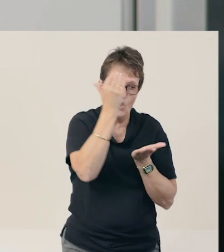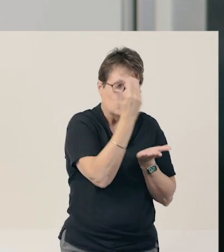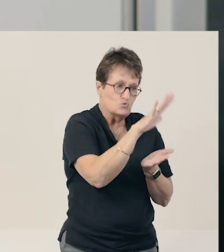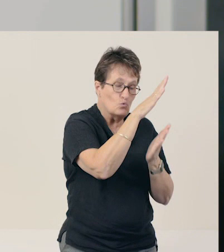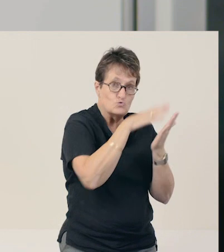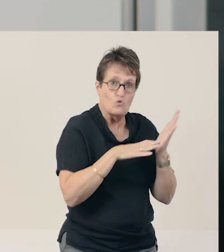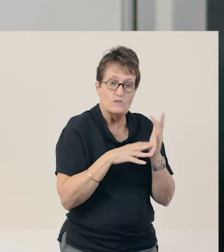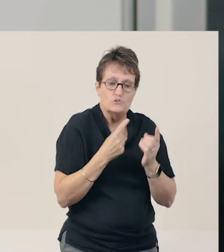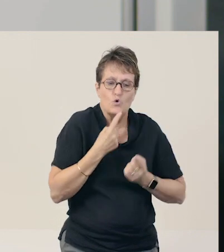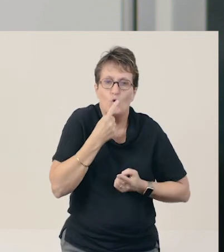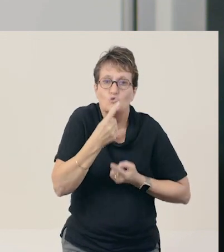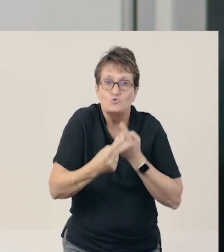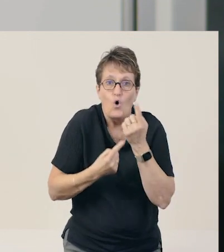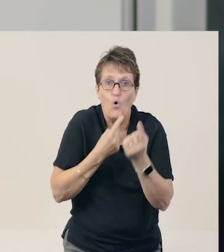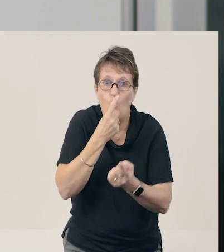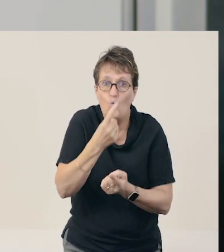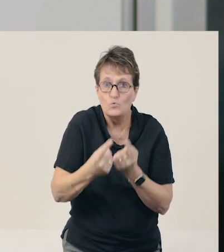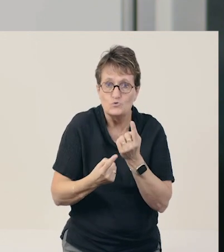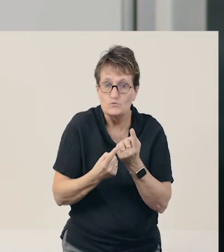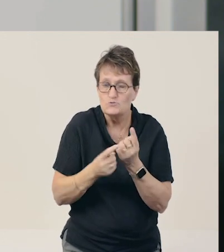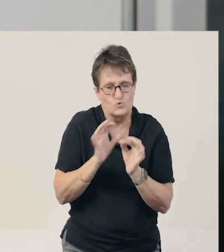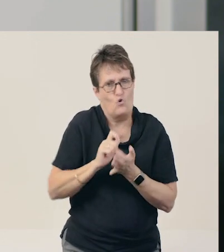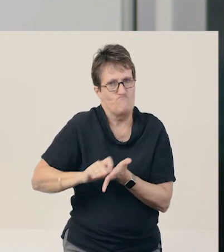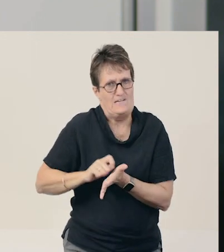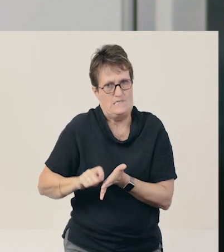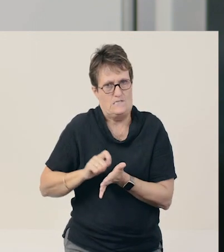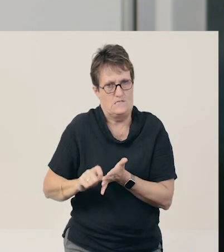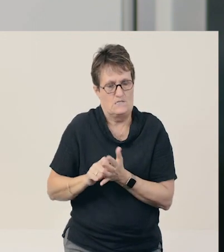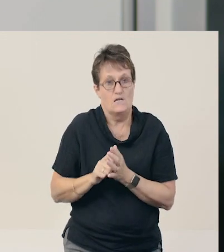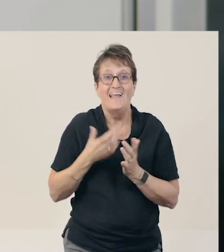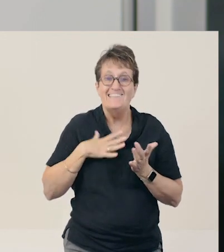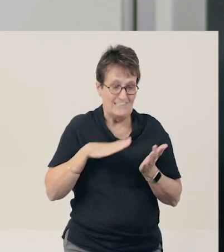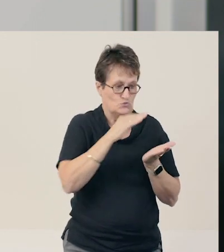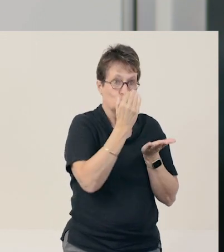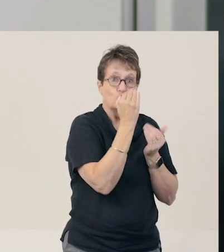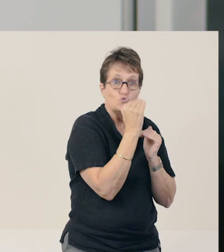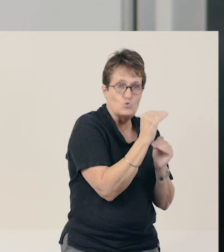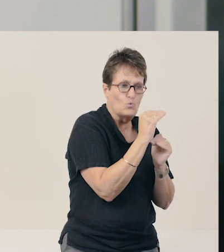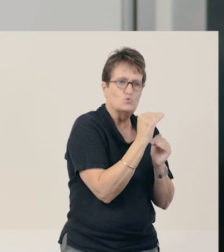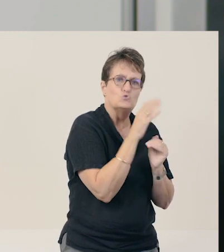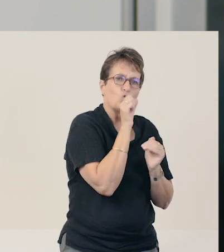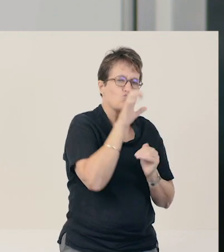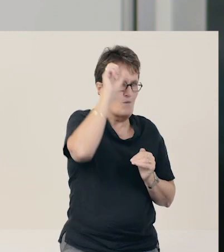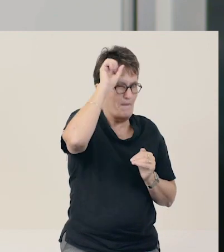therefore, they had to be reasonably short, so that they could be remembered, and shared.